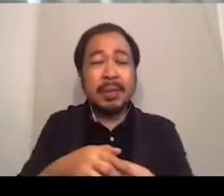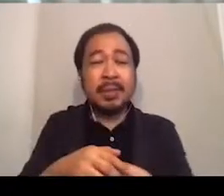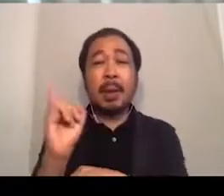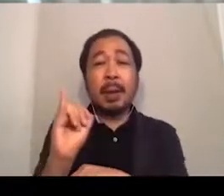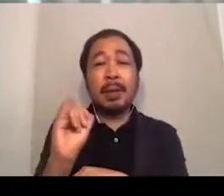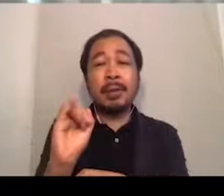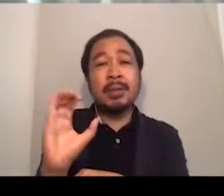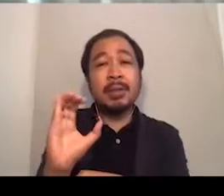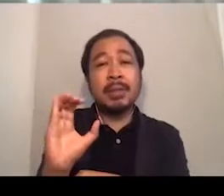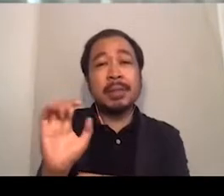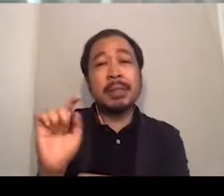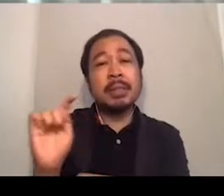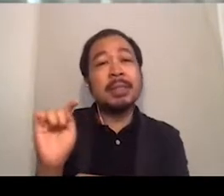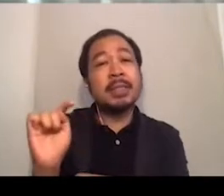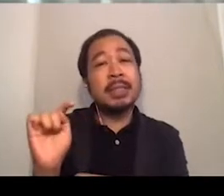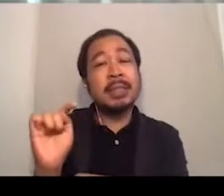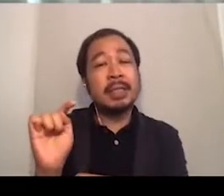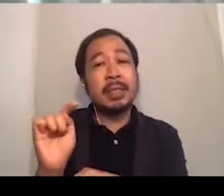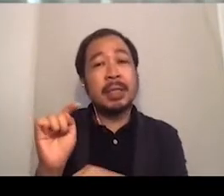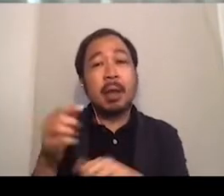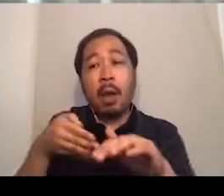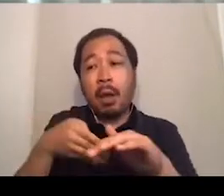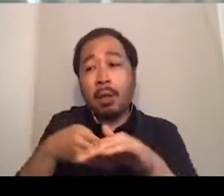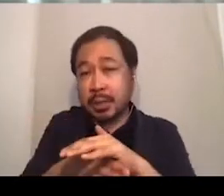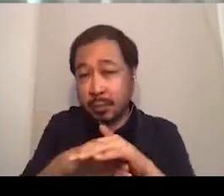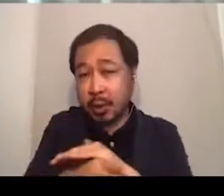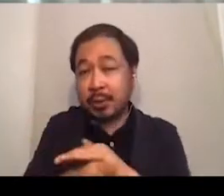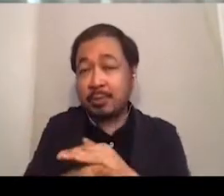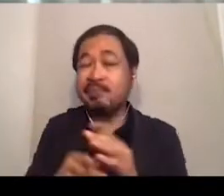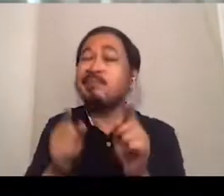But we also would like to see emerging,